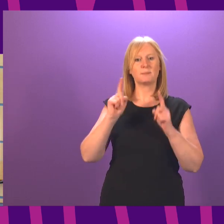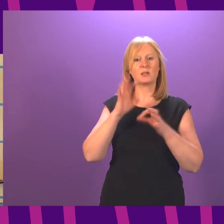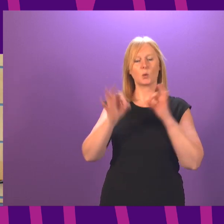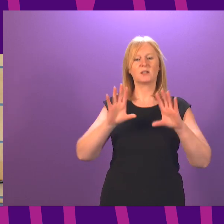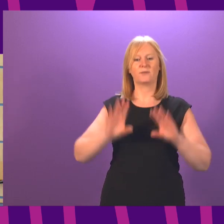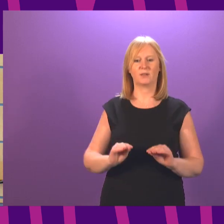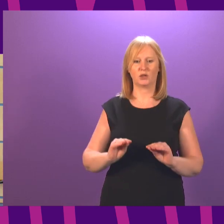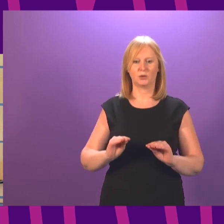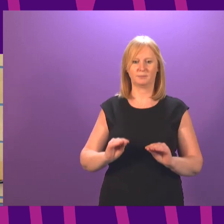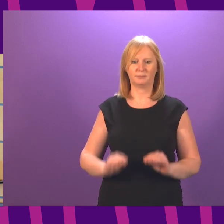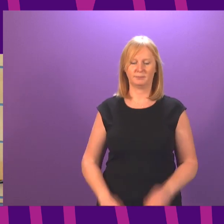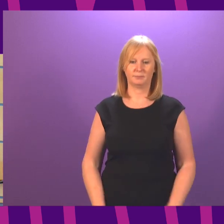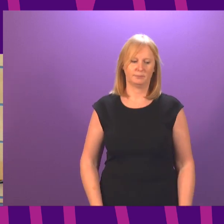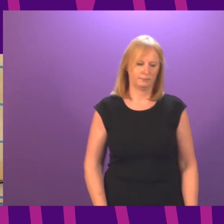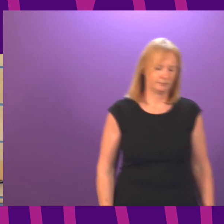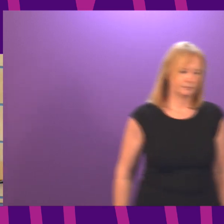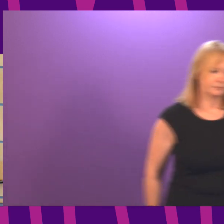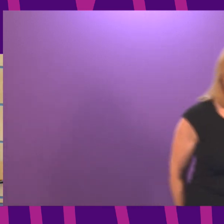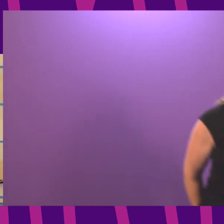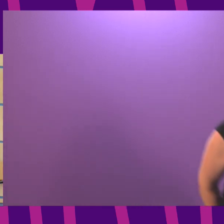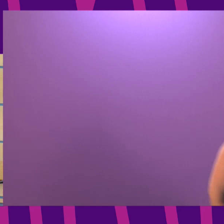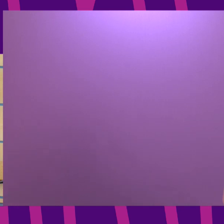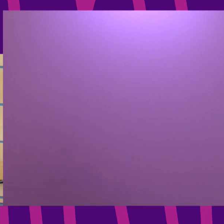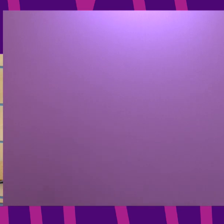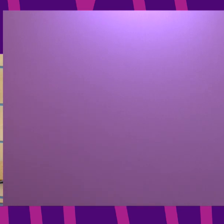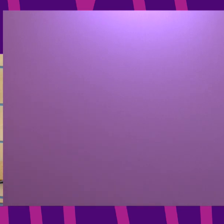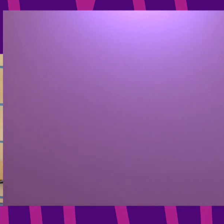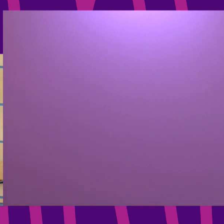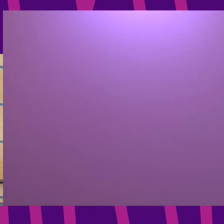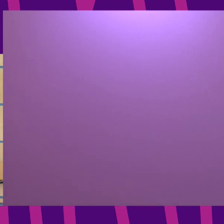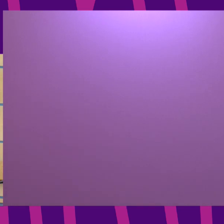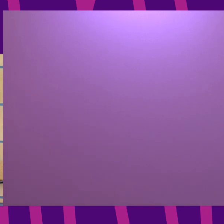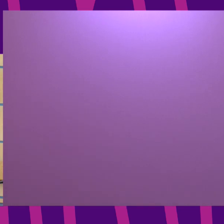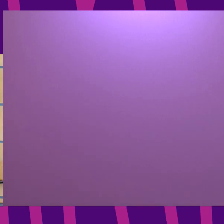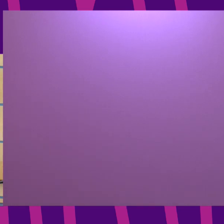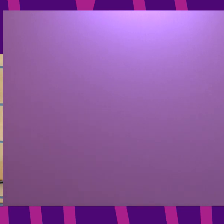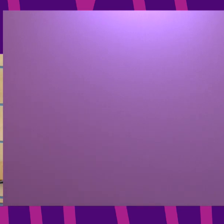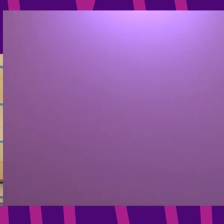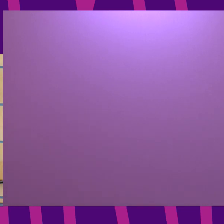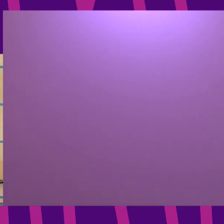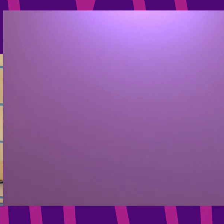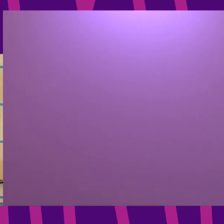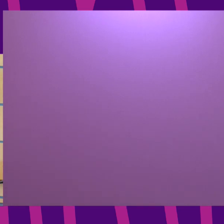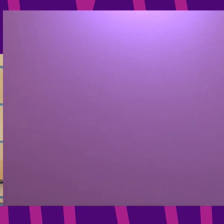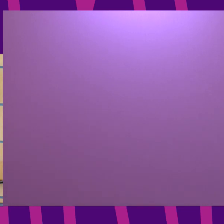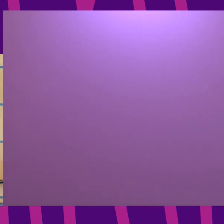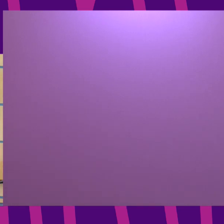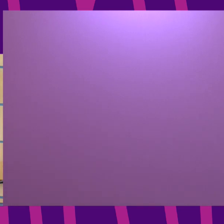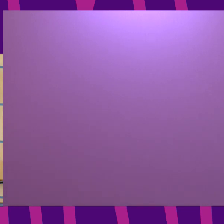First Minister’s question time. Before we move on to portfolio questions, there will be a short pause while we change seats.